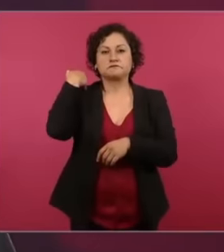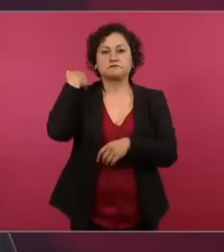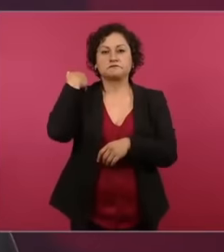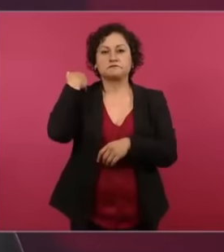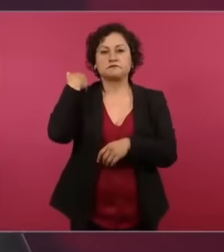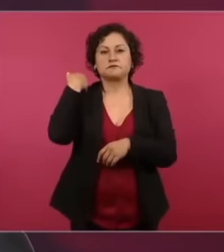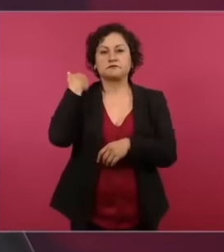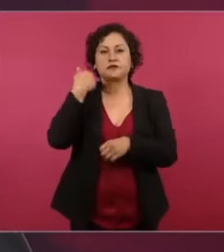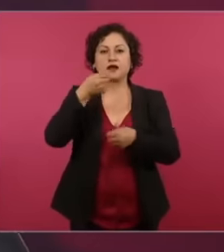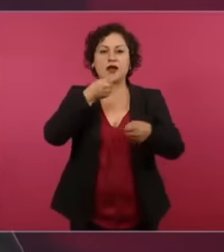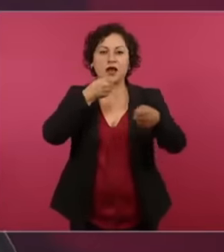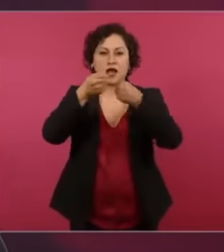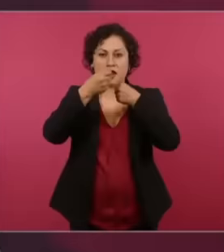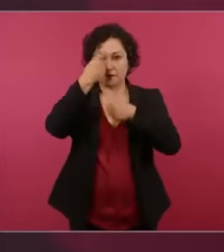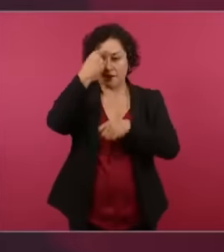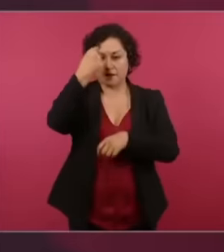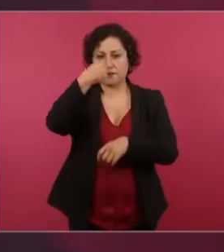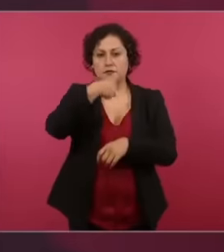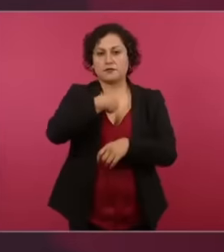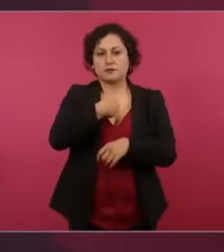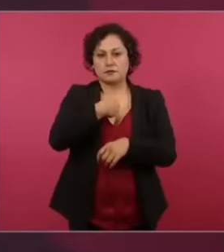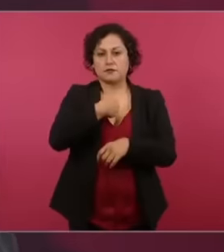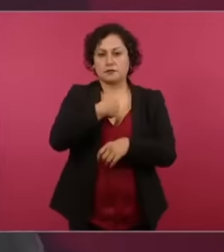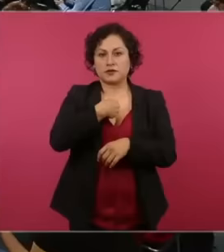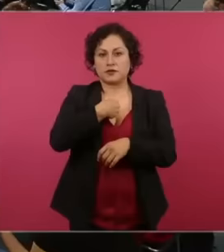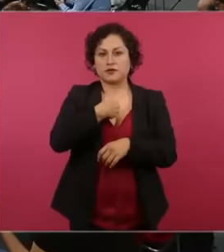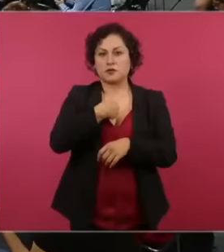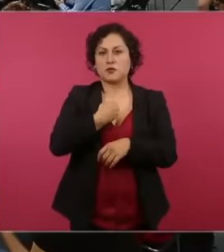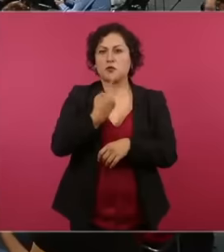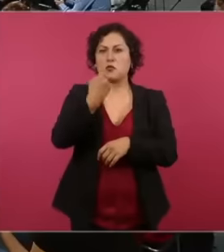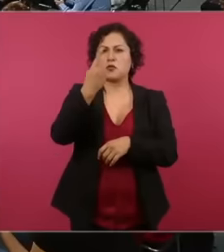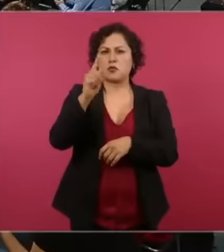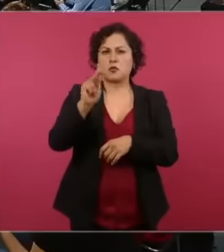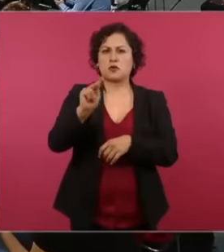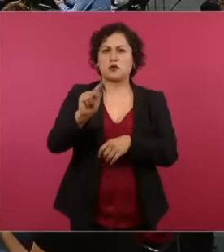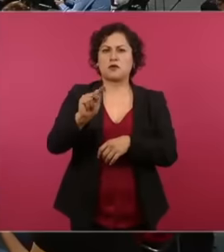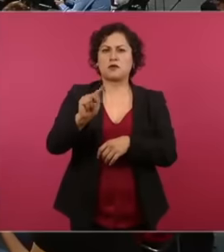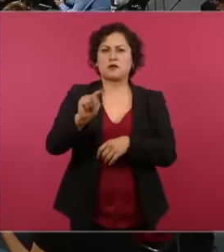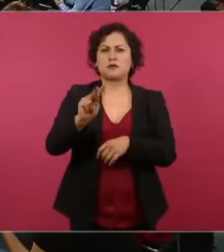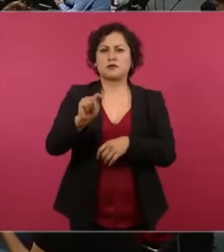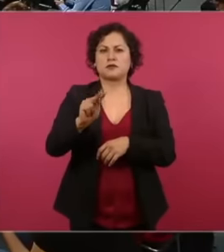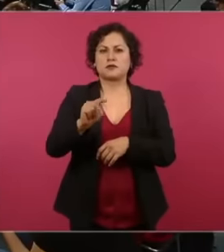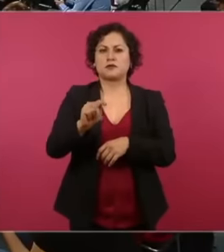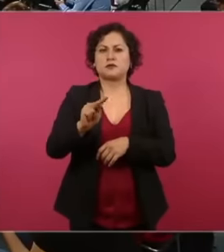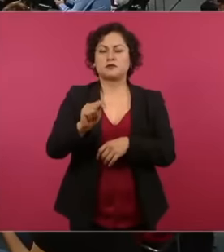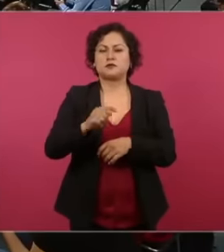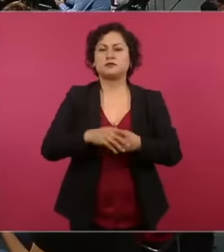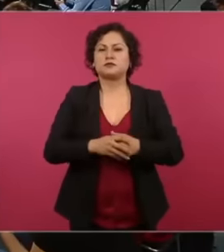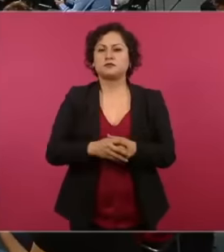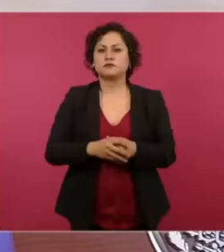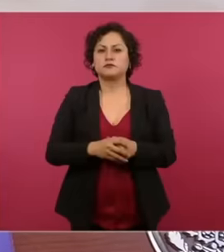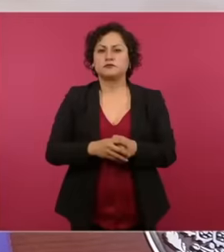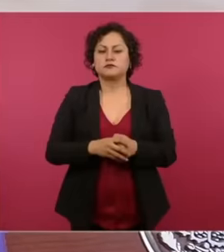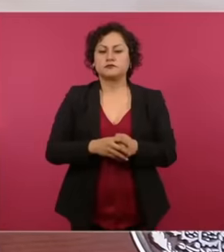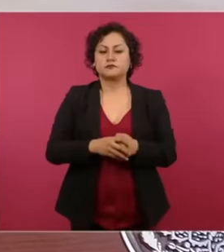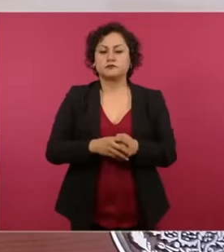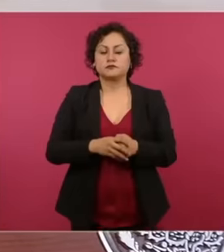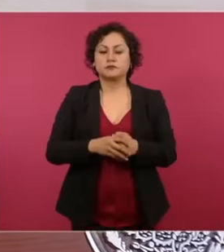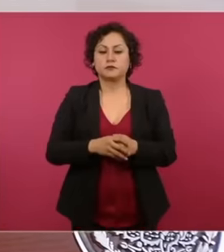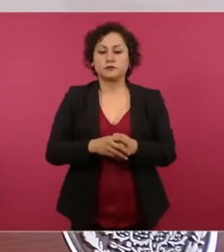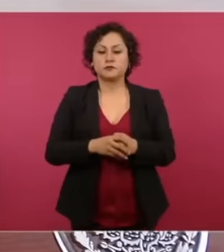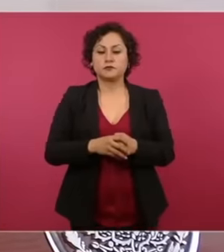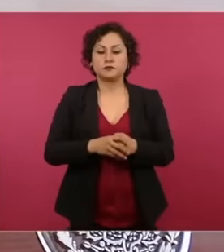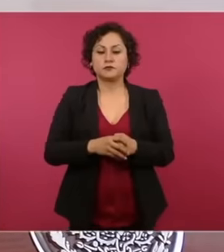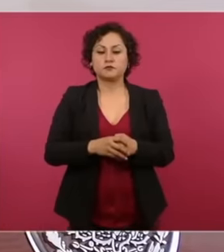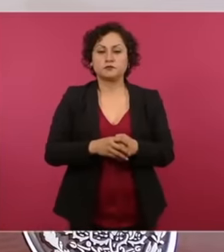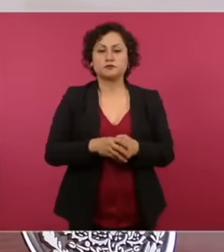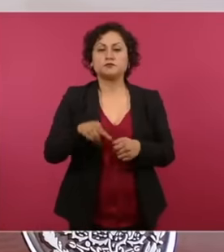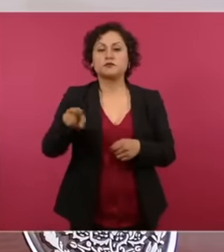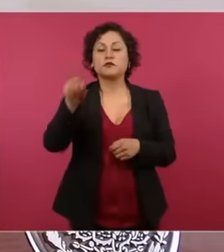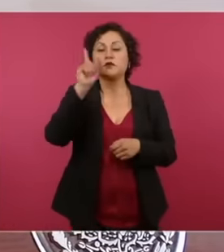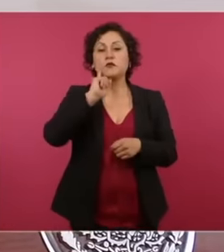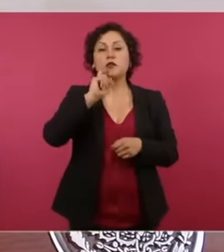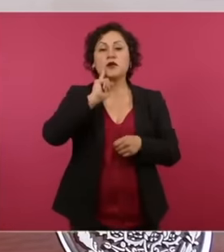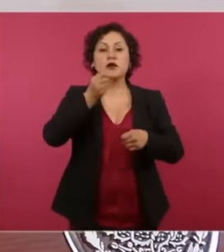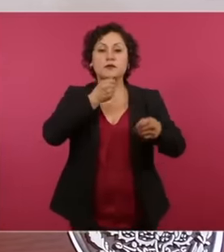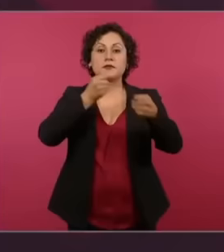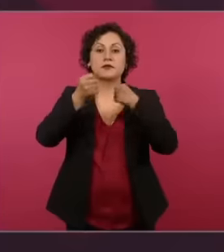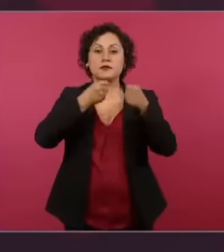a television station did an interview and this journalist told me that You are asking for